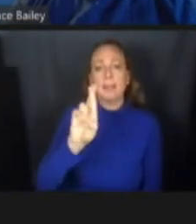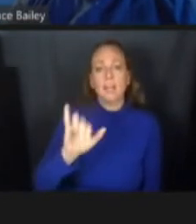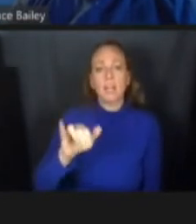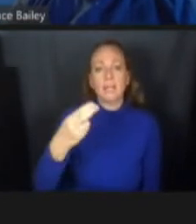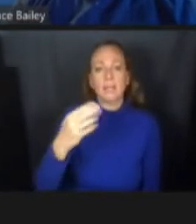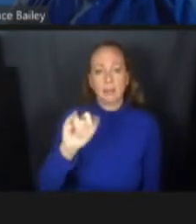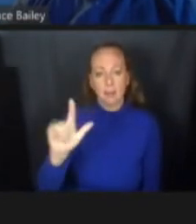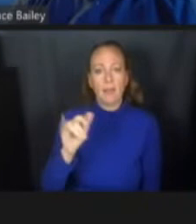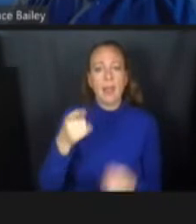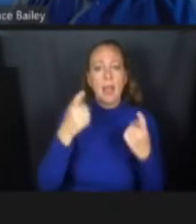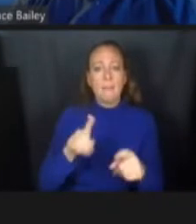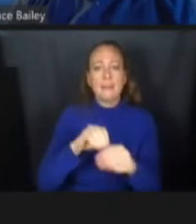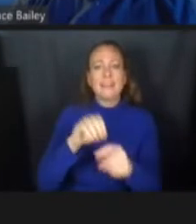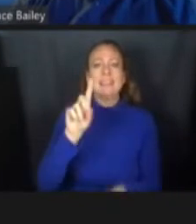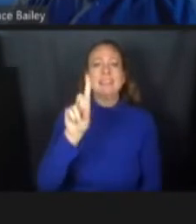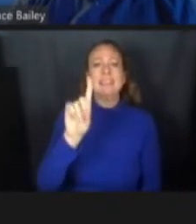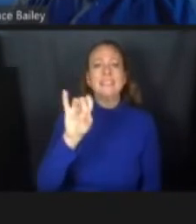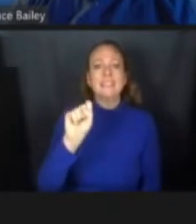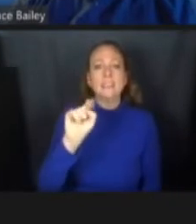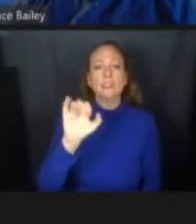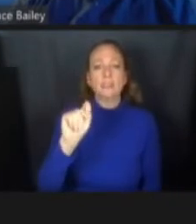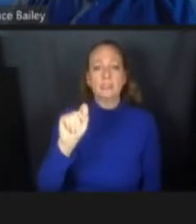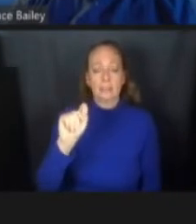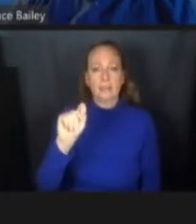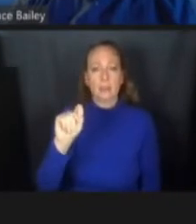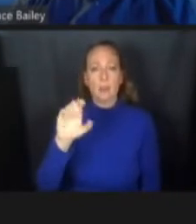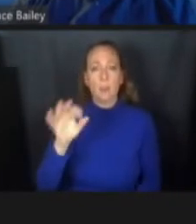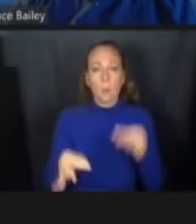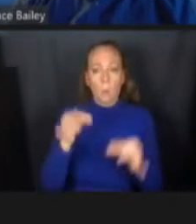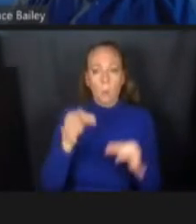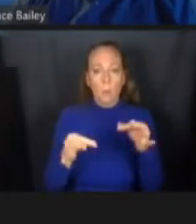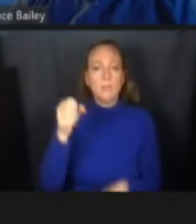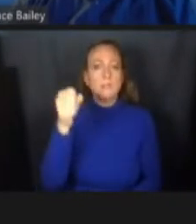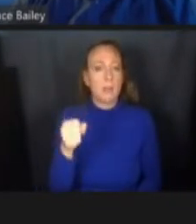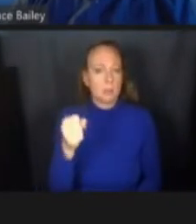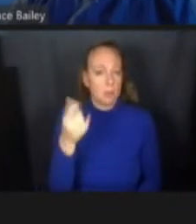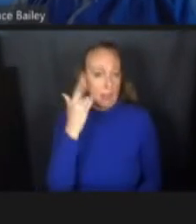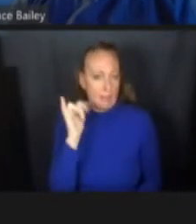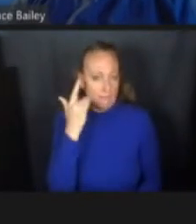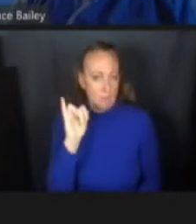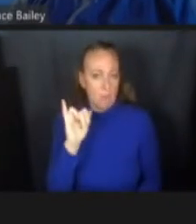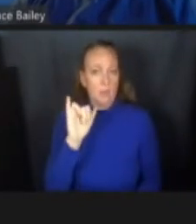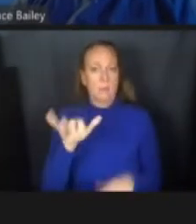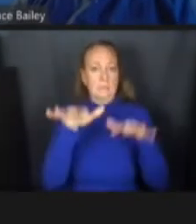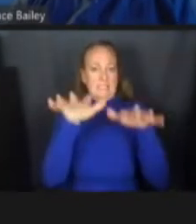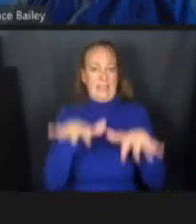And it was settled in March of 2020. The parties were the national foundation